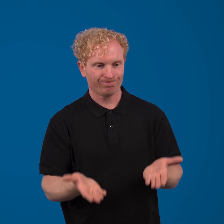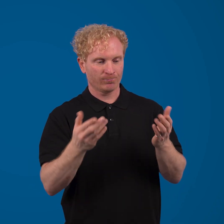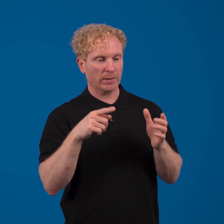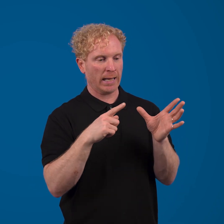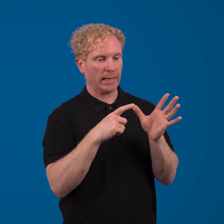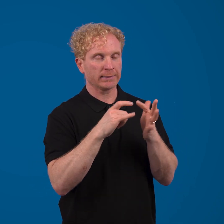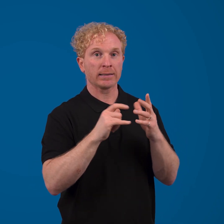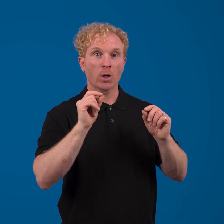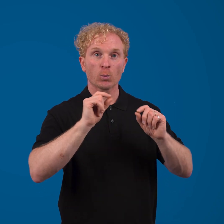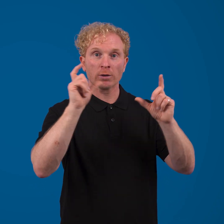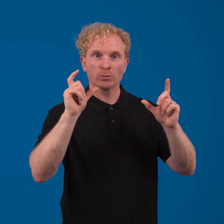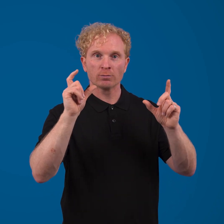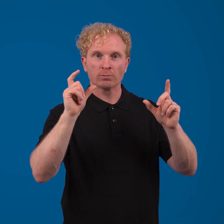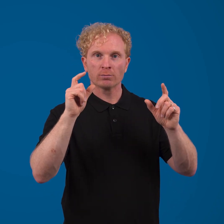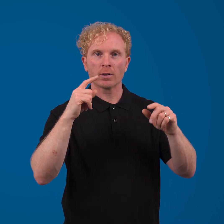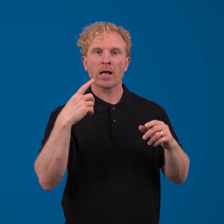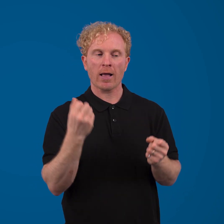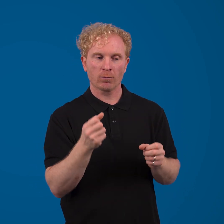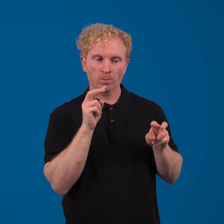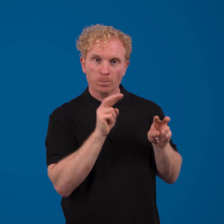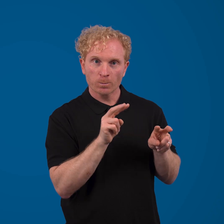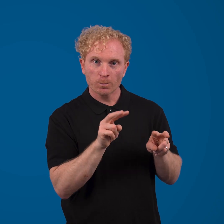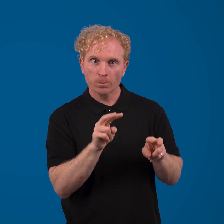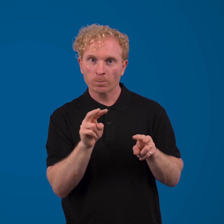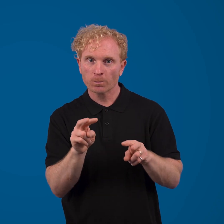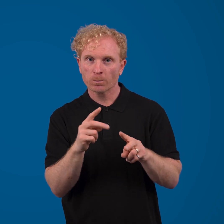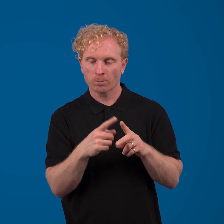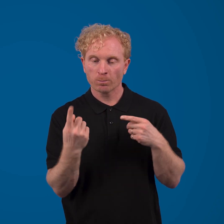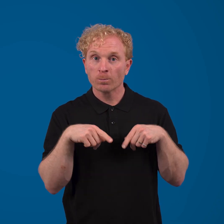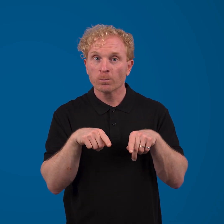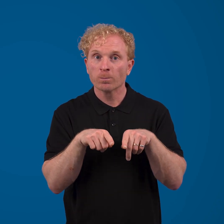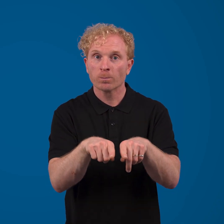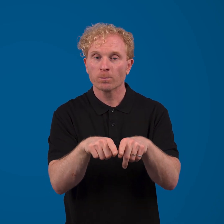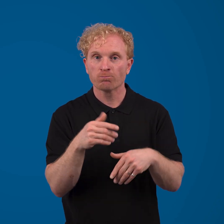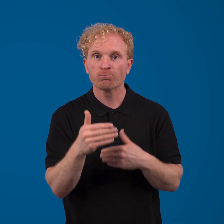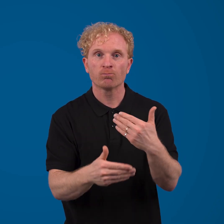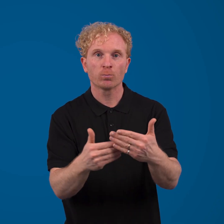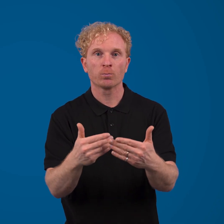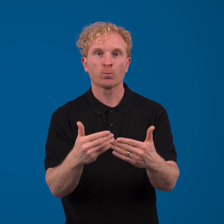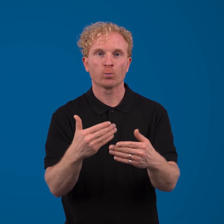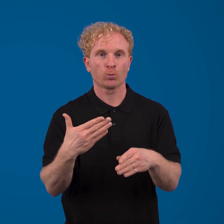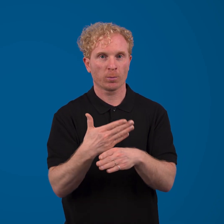to lift awareness of ADS; and, to have monitoring and compliance mechanisms in place